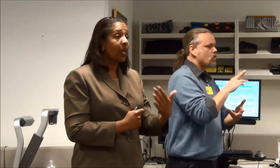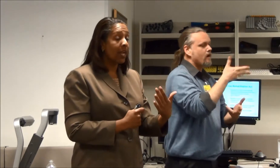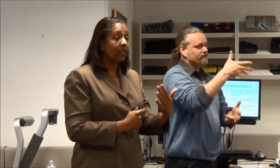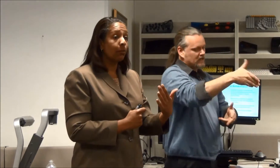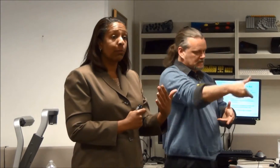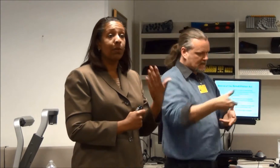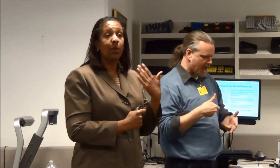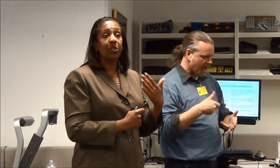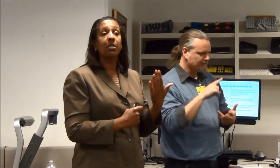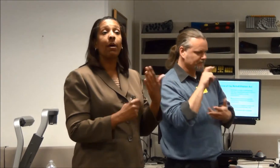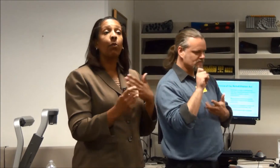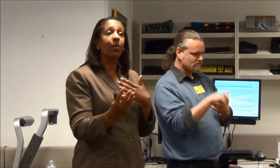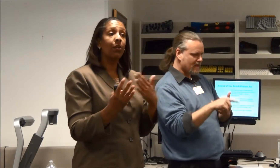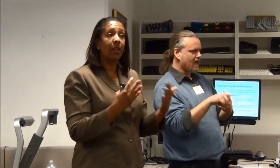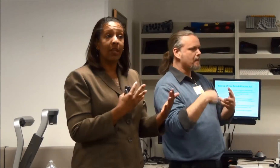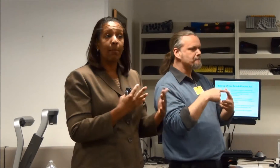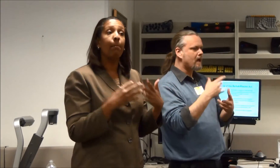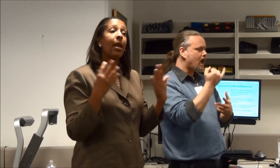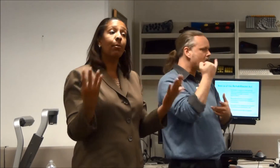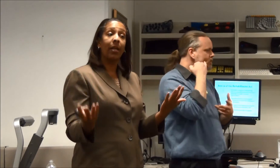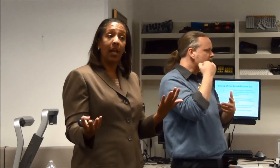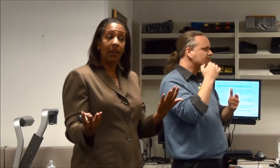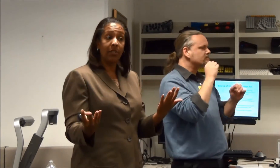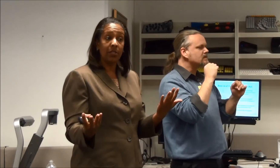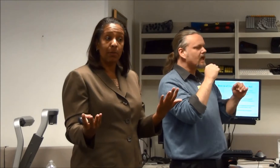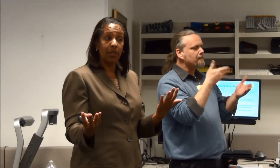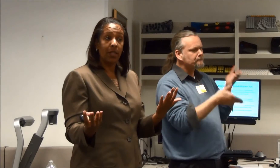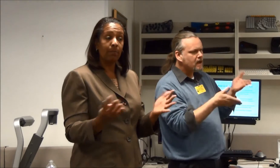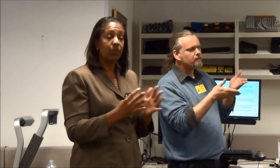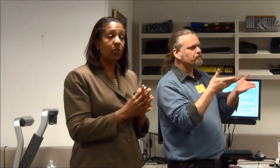they ask inappropriate questions about whether or not they may or may not have a disability.